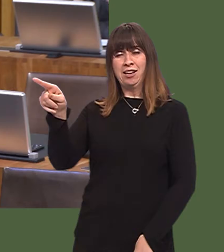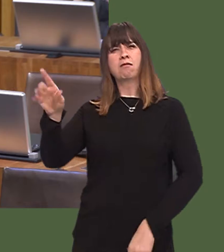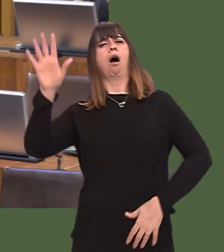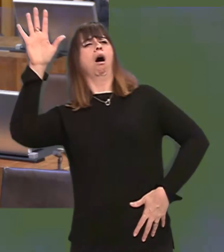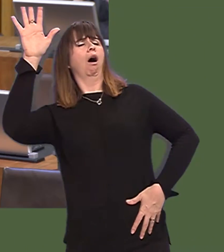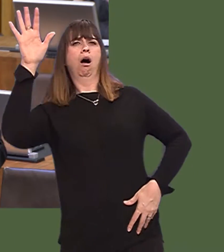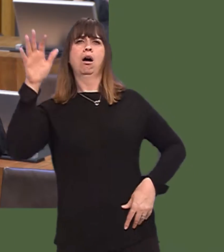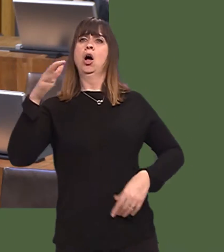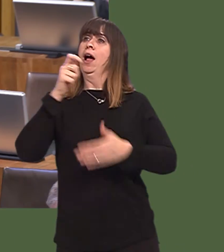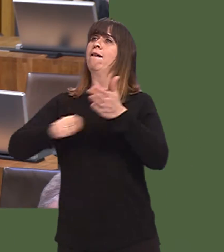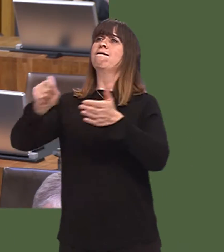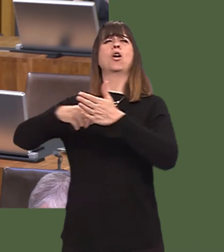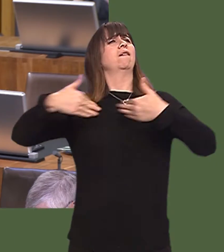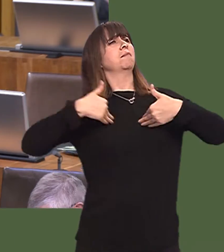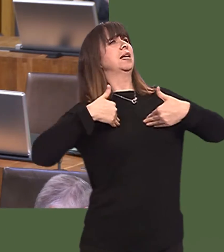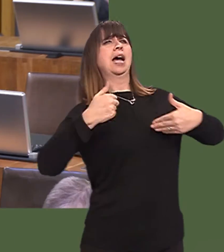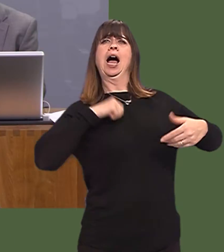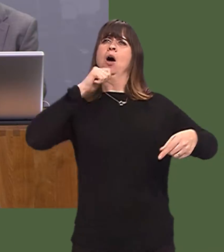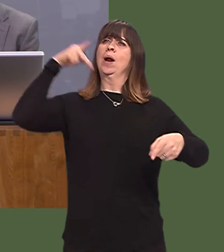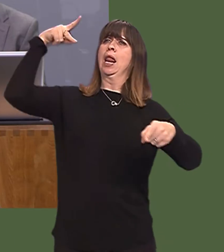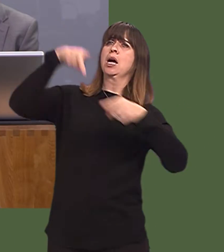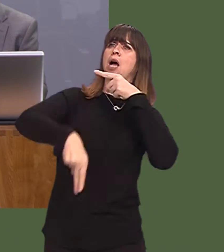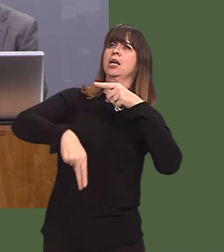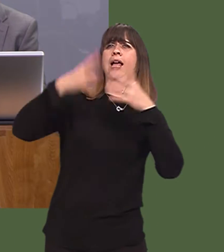of cutting education spending by 12 per centóby 12 per centóis unbelievable.